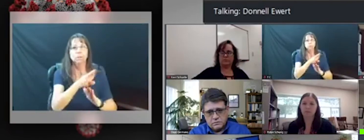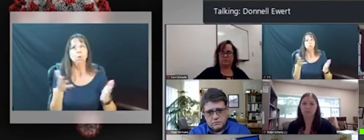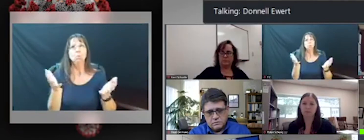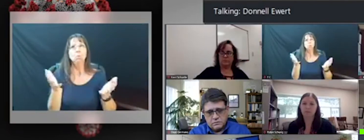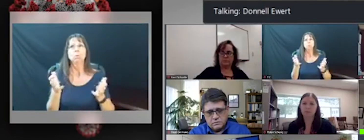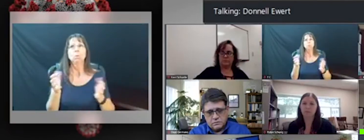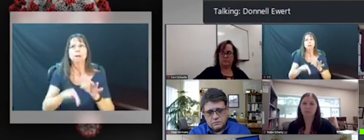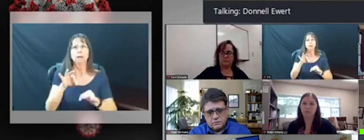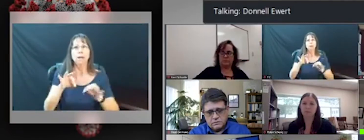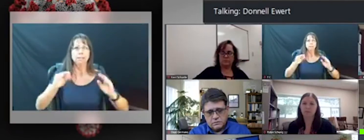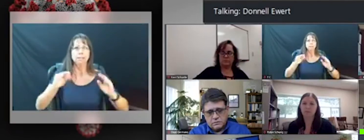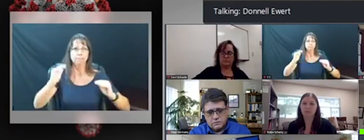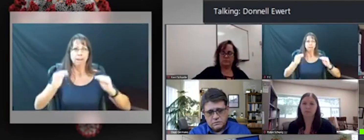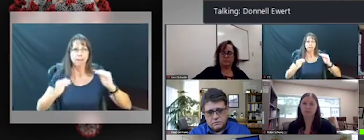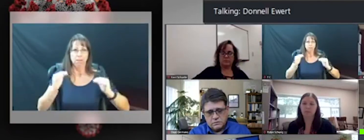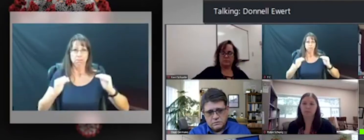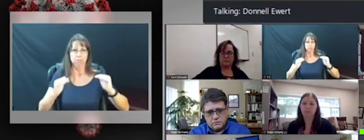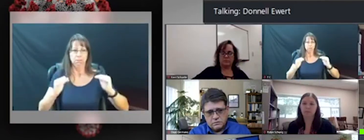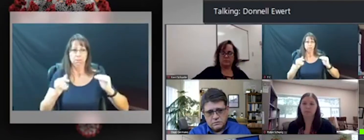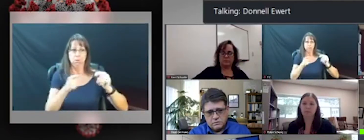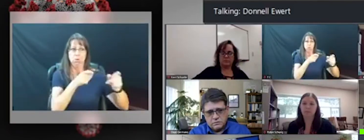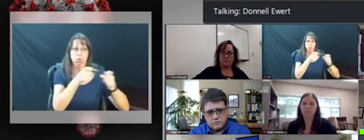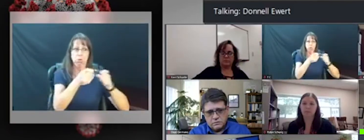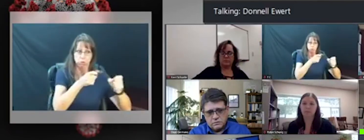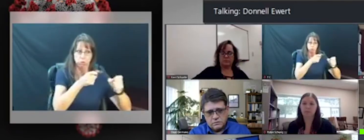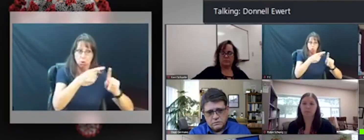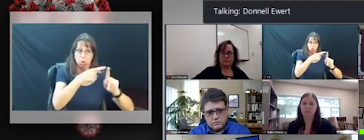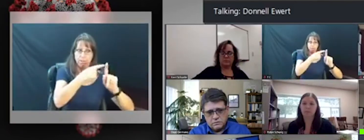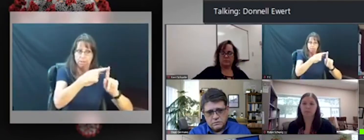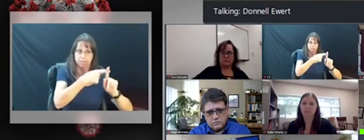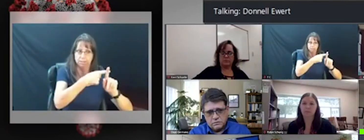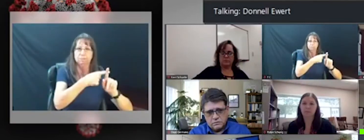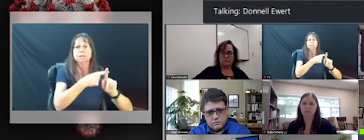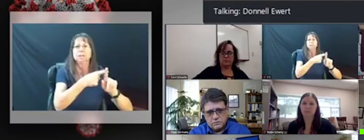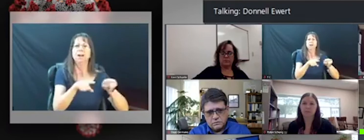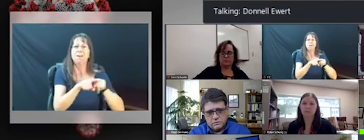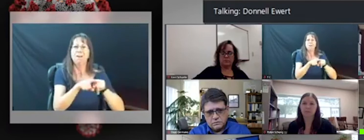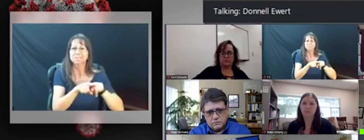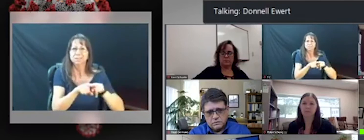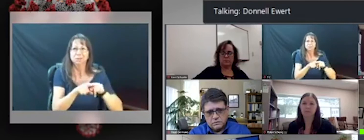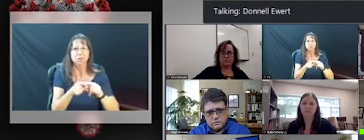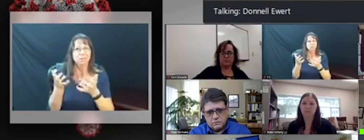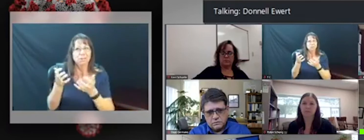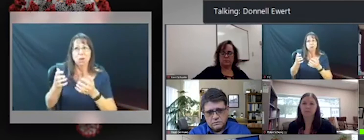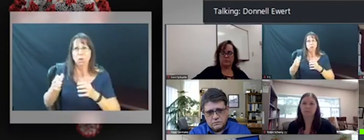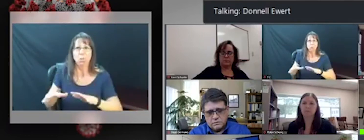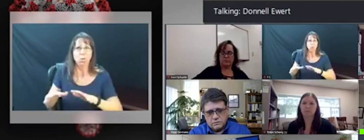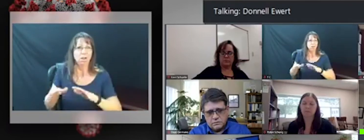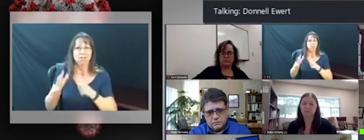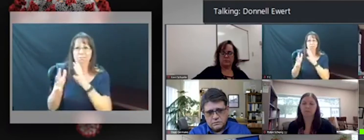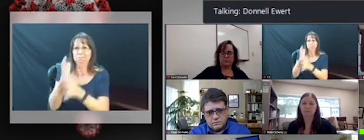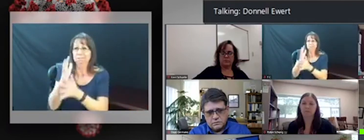to control the outbreaks, but we also don't want to do collateral damage to our local economy and